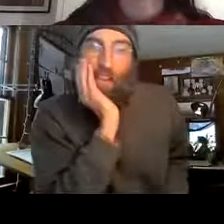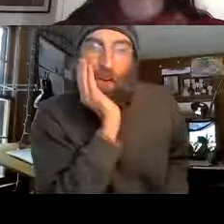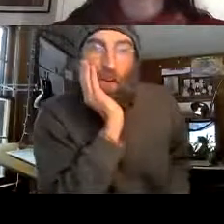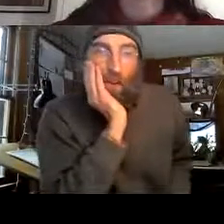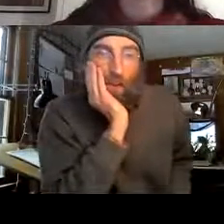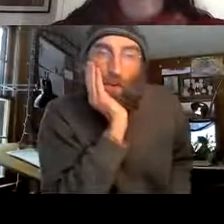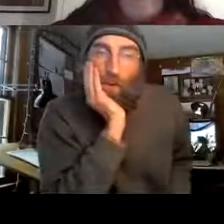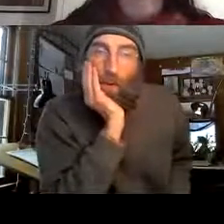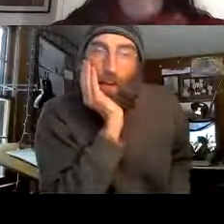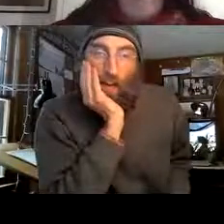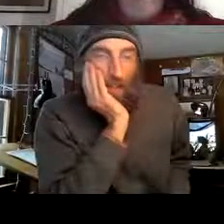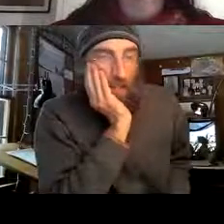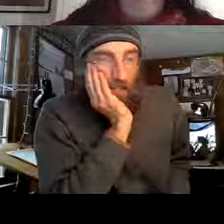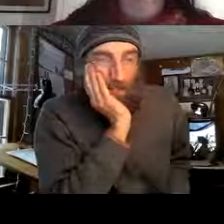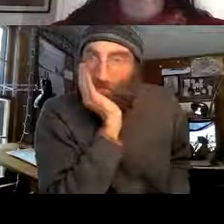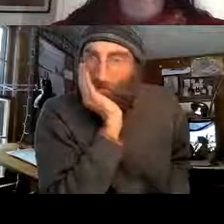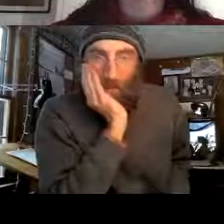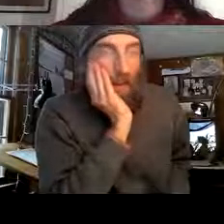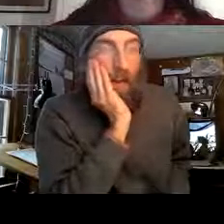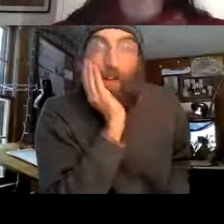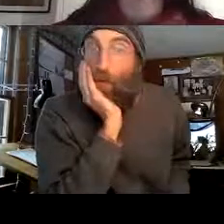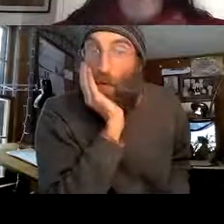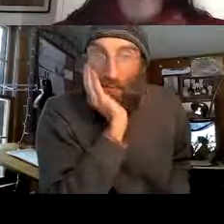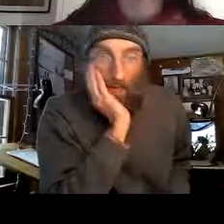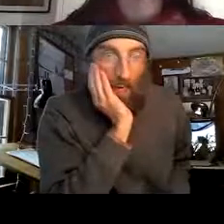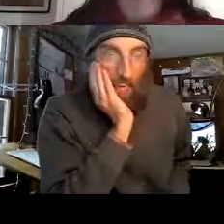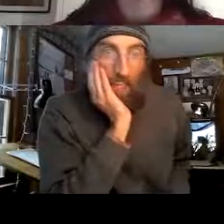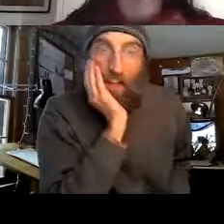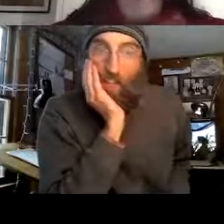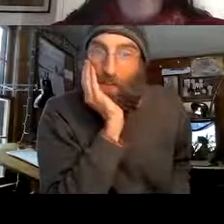"When the war broke out"... I don't know what he's imagining there,